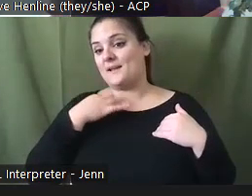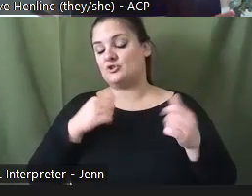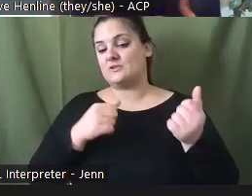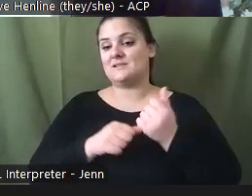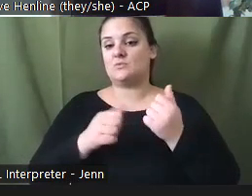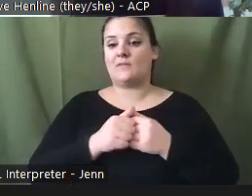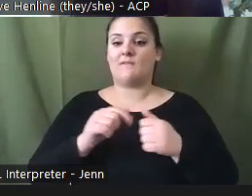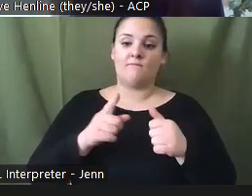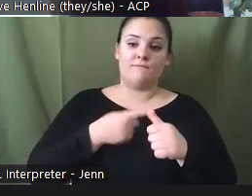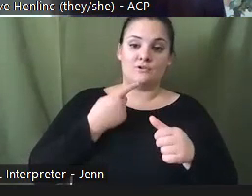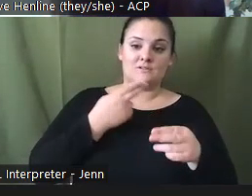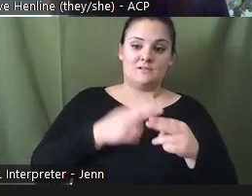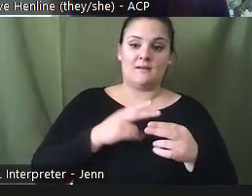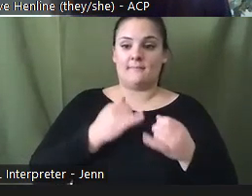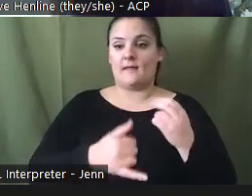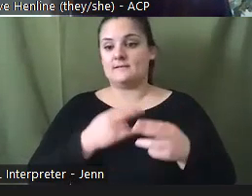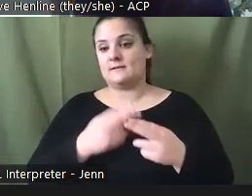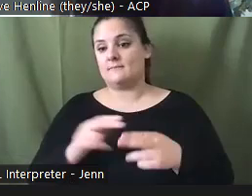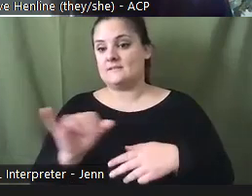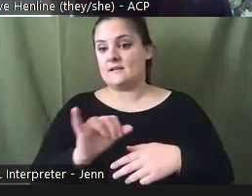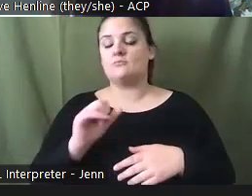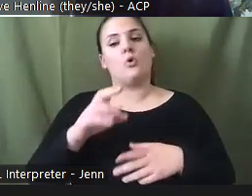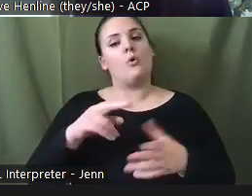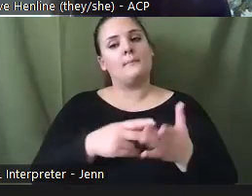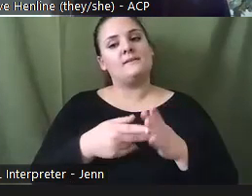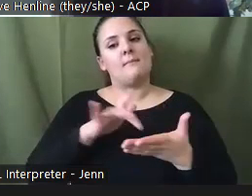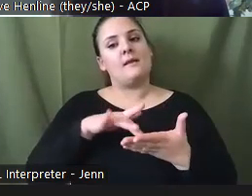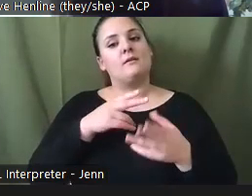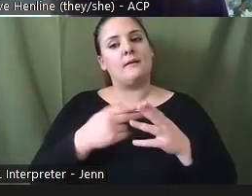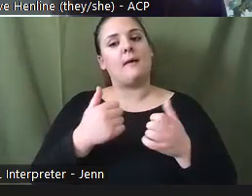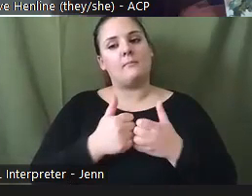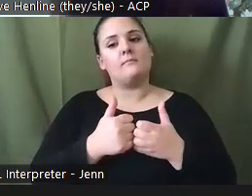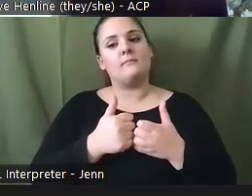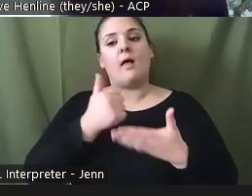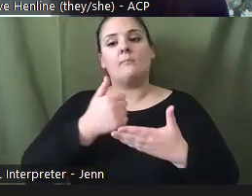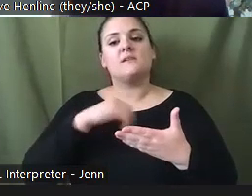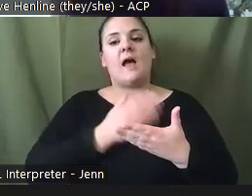last name the same, and so the middle name helps us distinguish those people in our in our database.